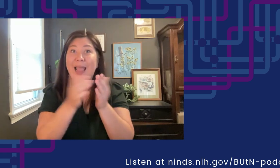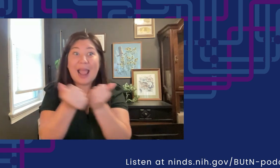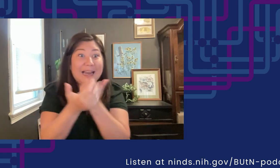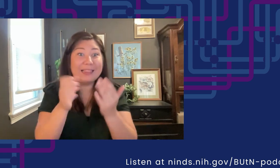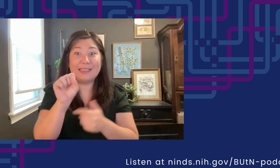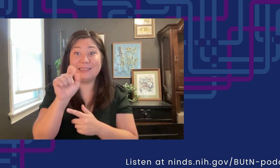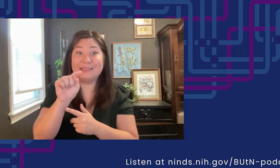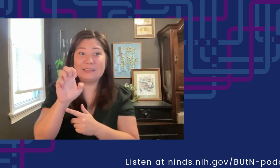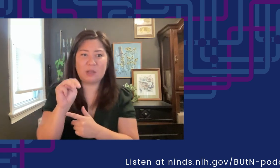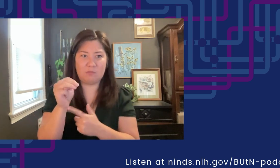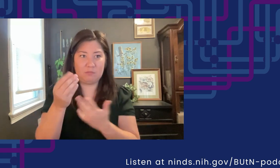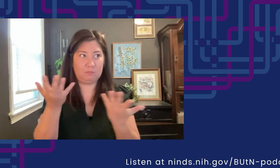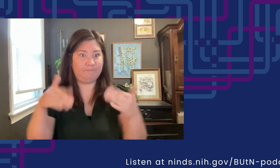no accessibility to that content.